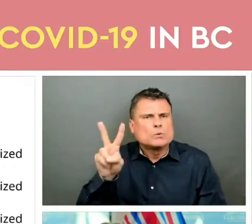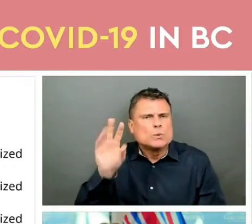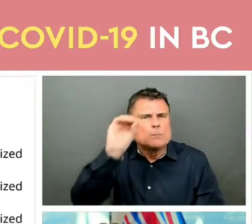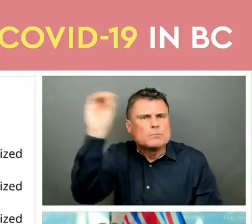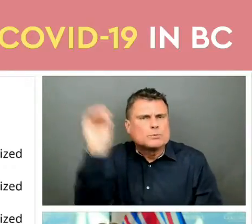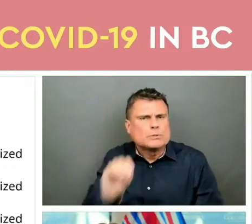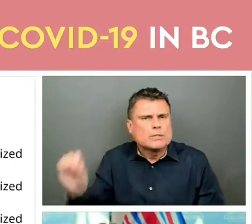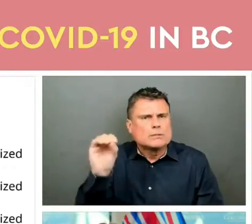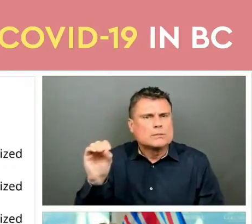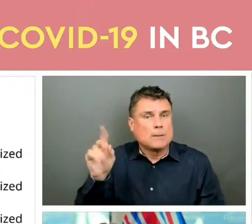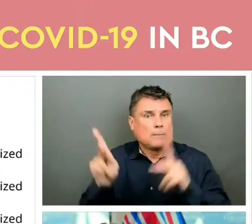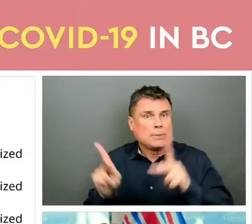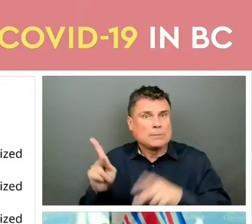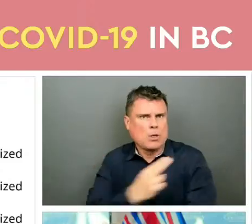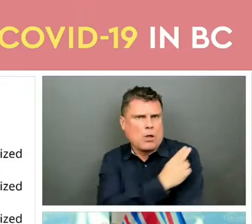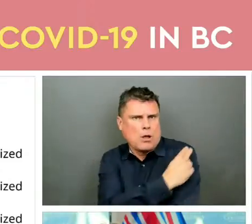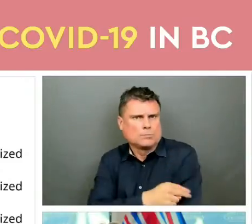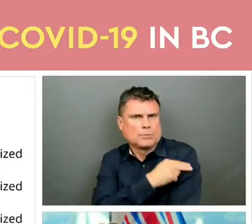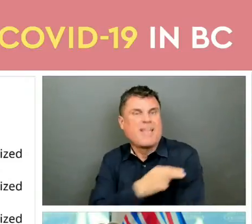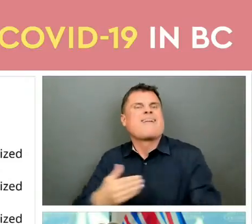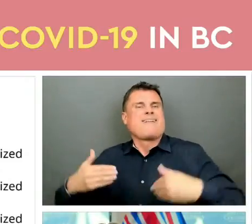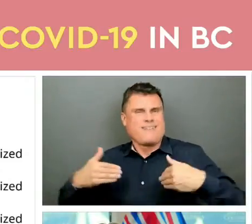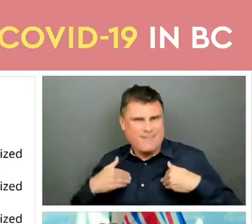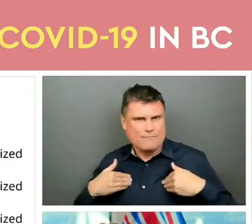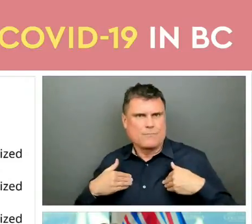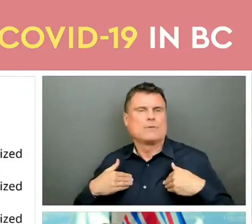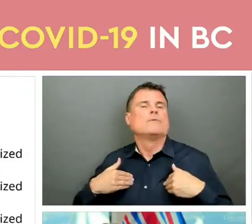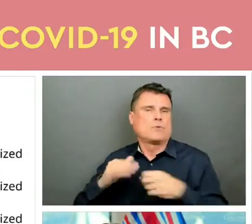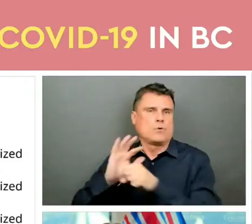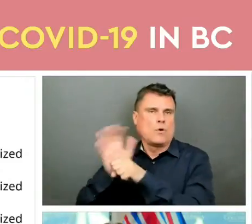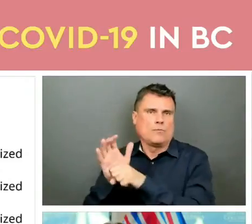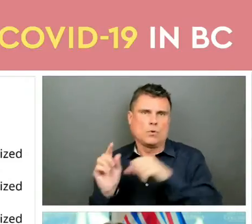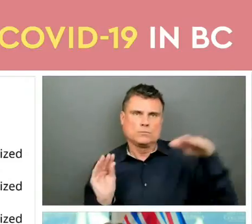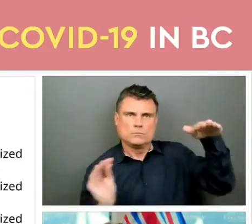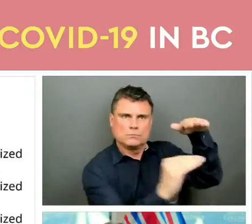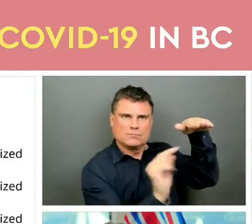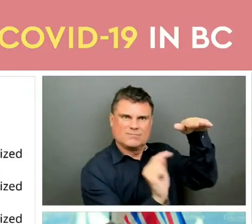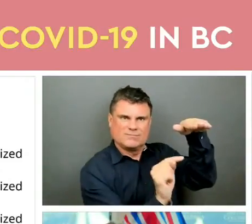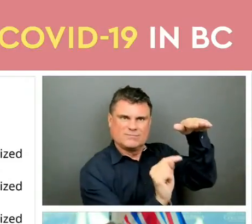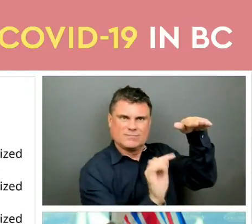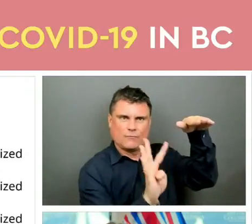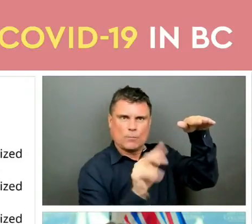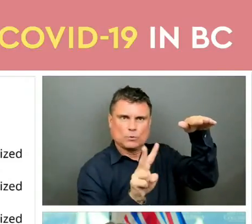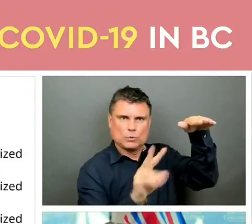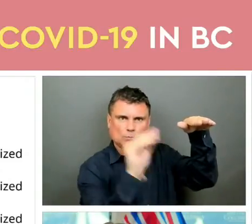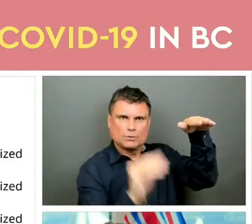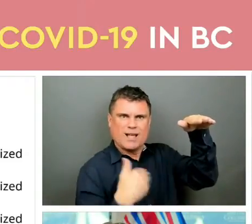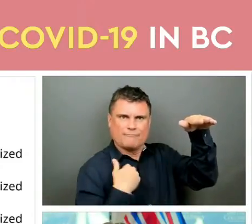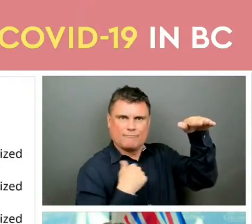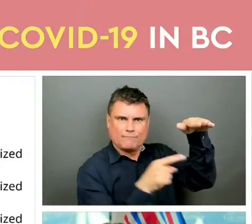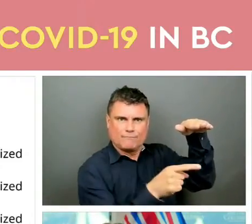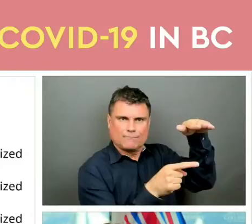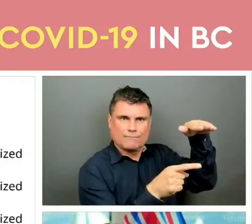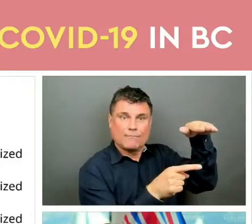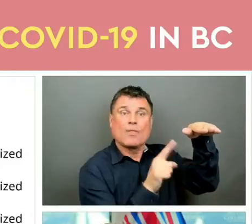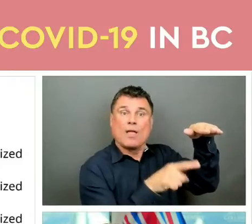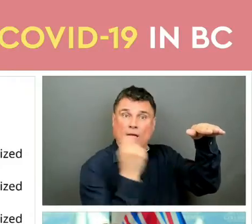For people who are not sequence positive, so this is the time when we're DOENG sequencing of high